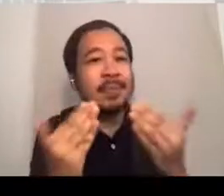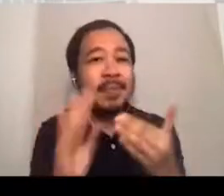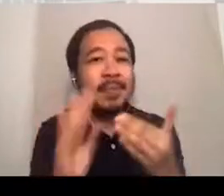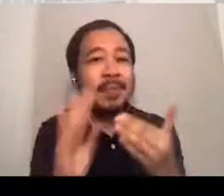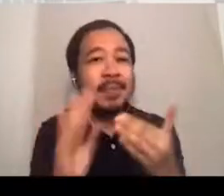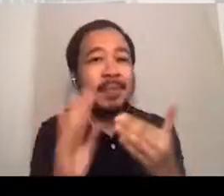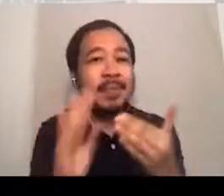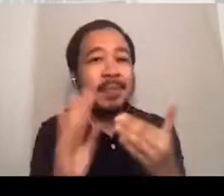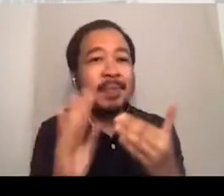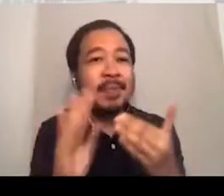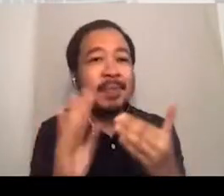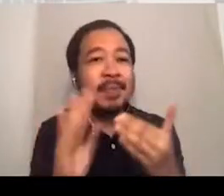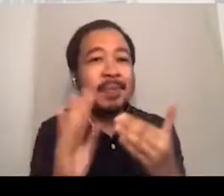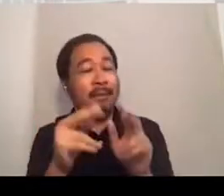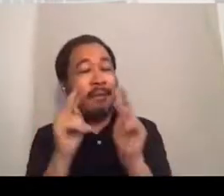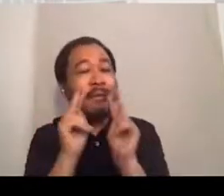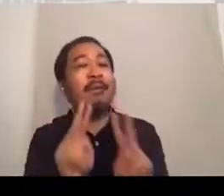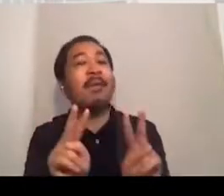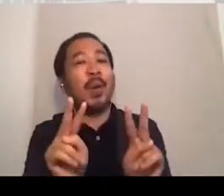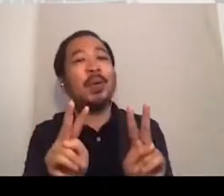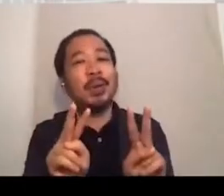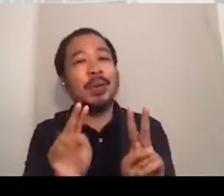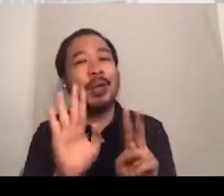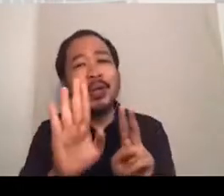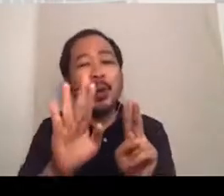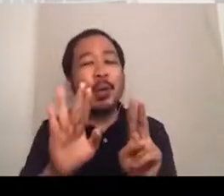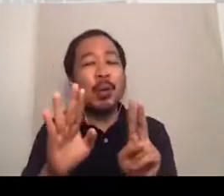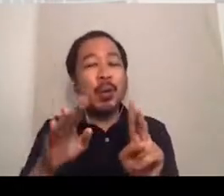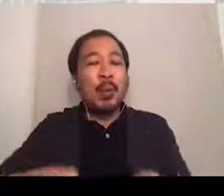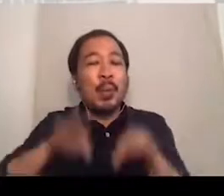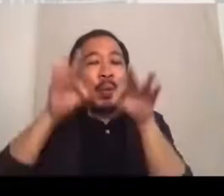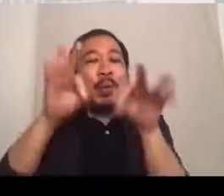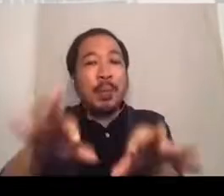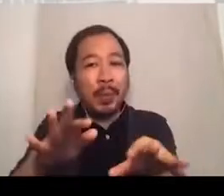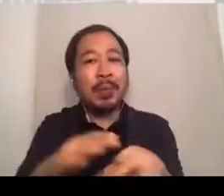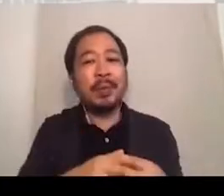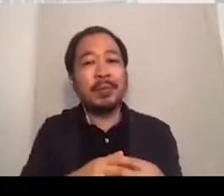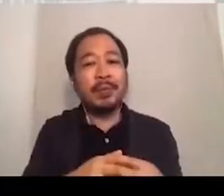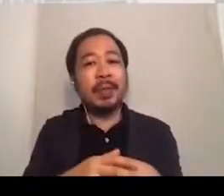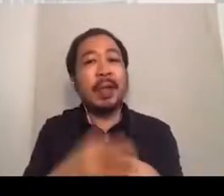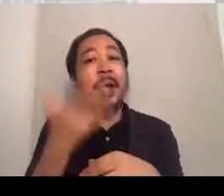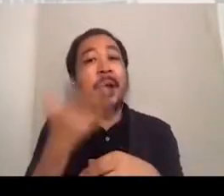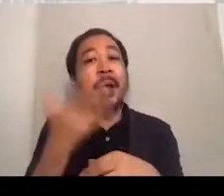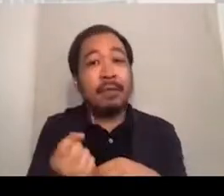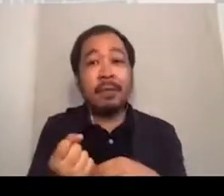as the stories you have said really make it an obligation,